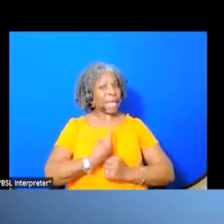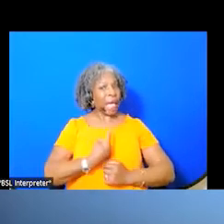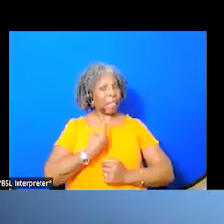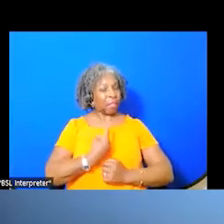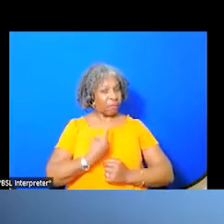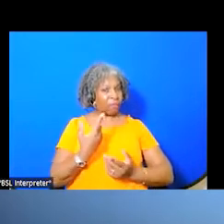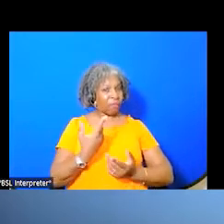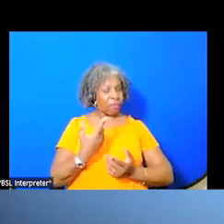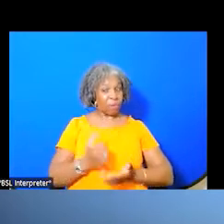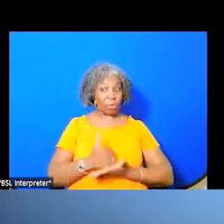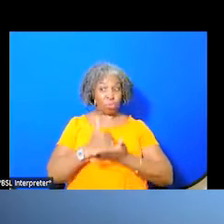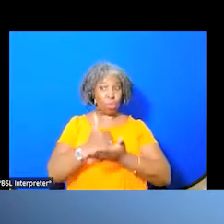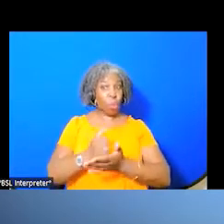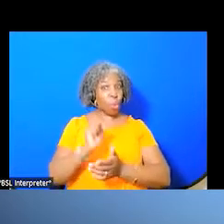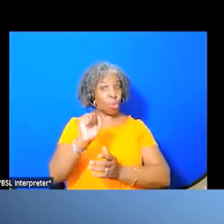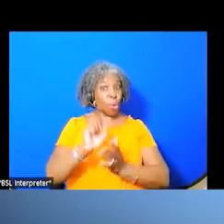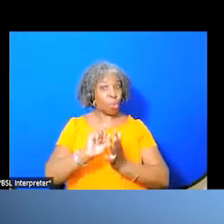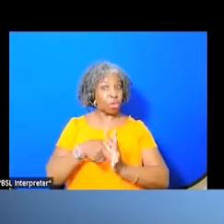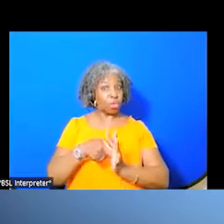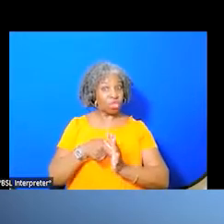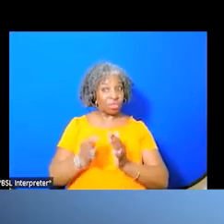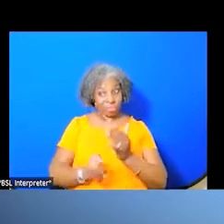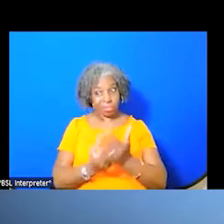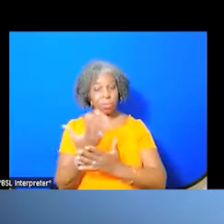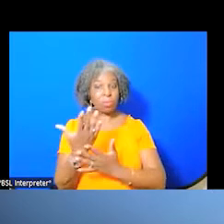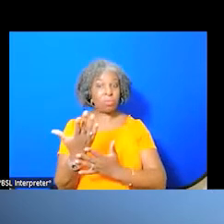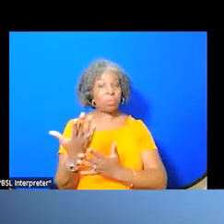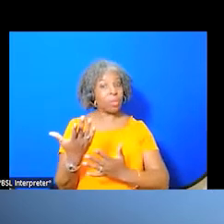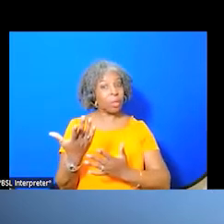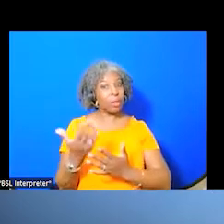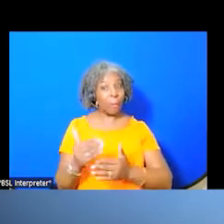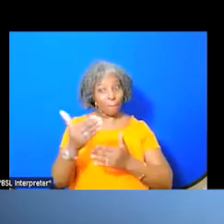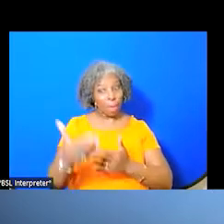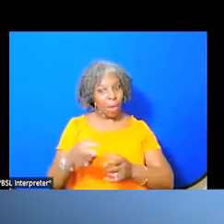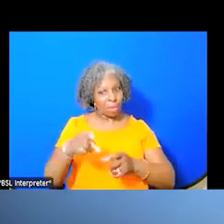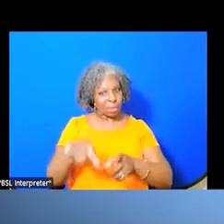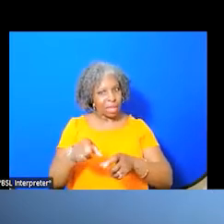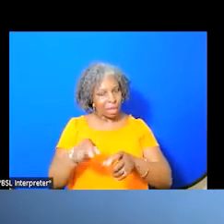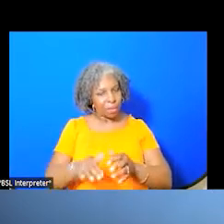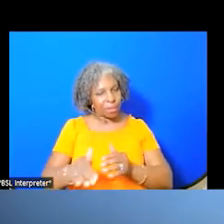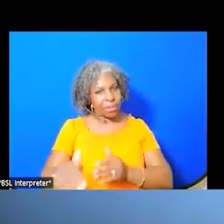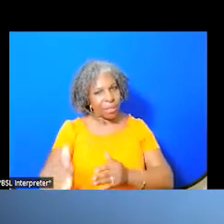to elevate them beyond sustainability. So that's how we're going to frame that.